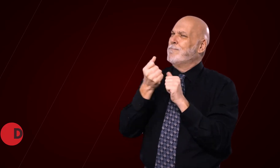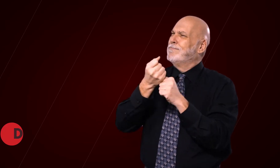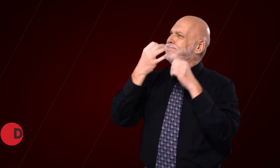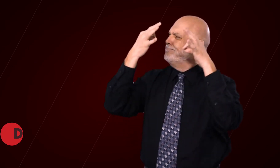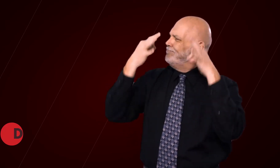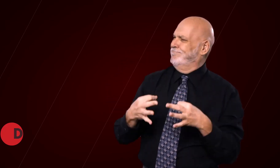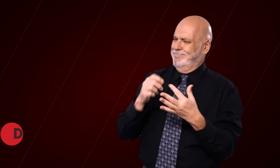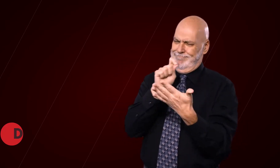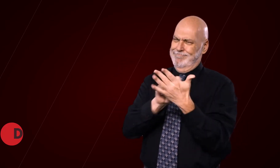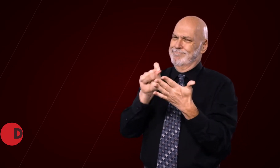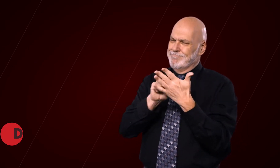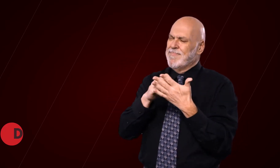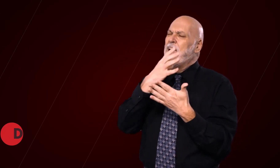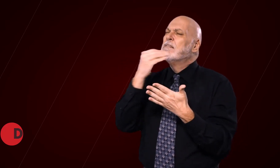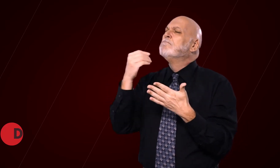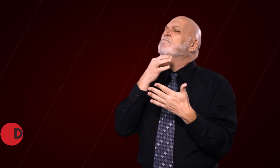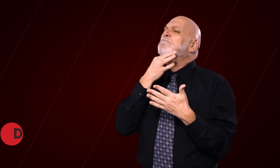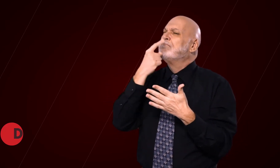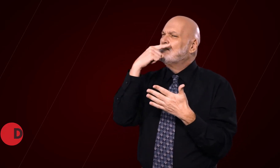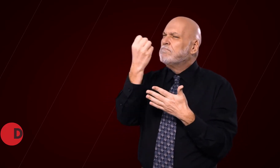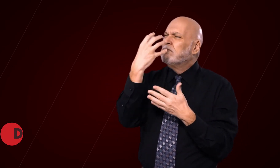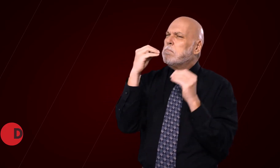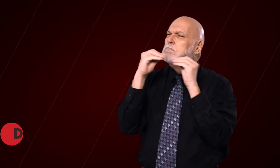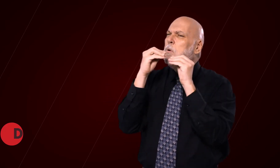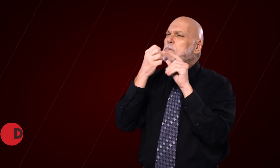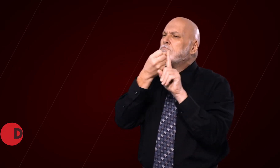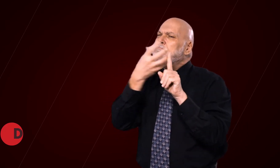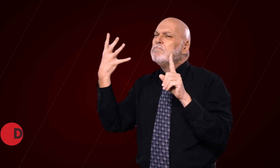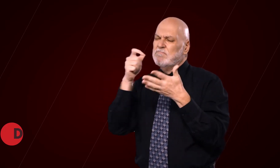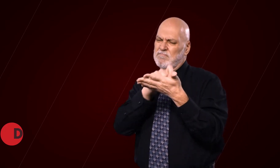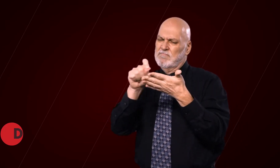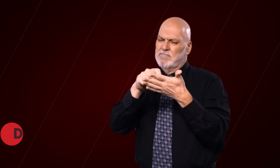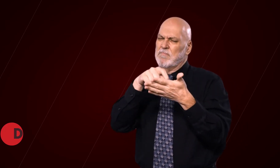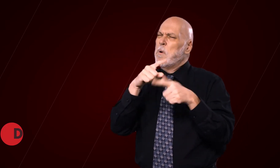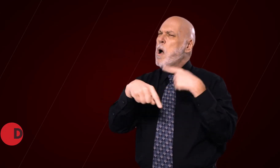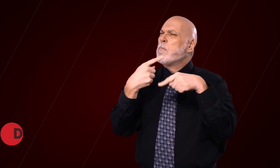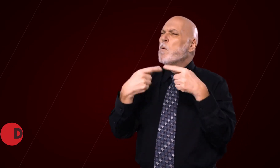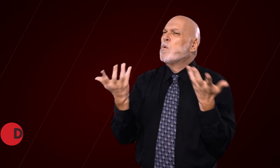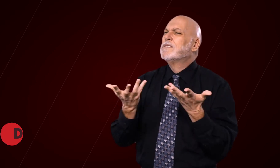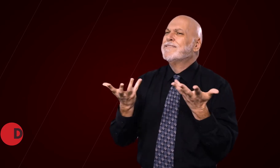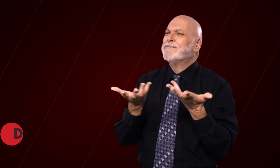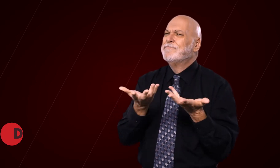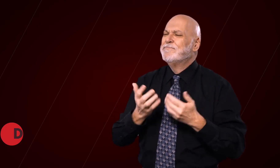What is it about?